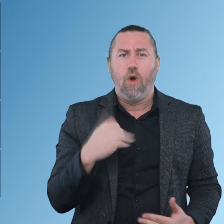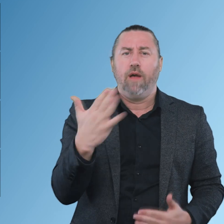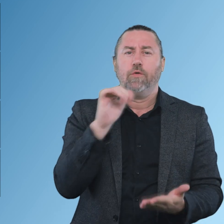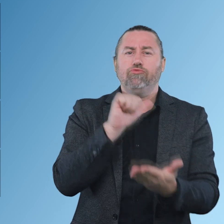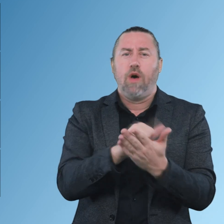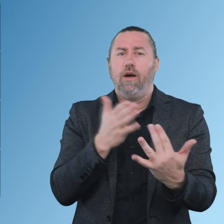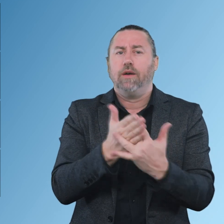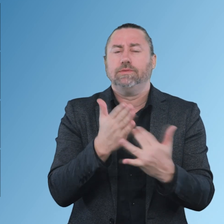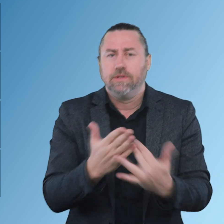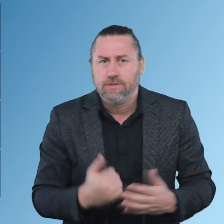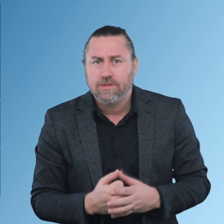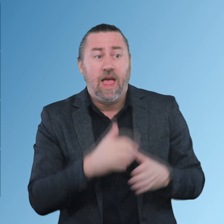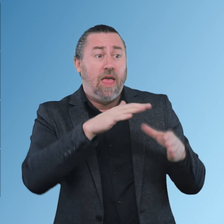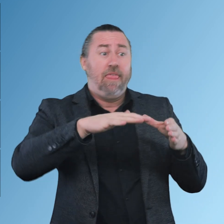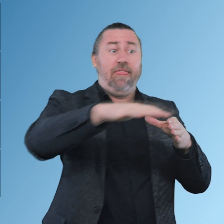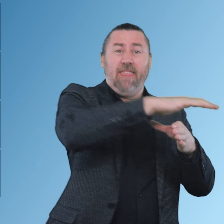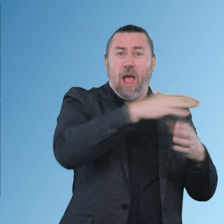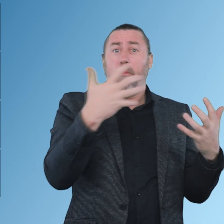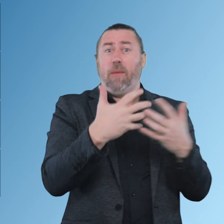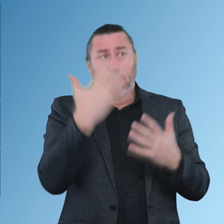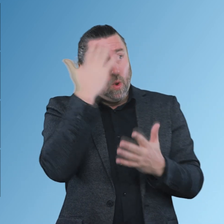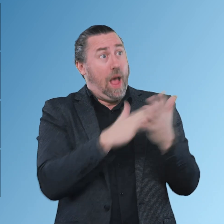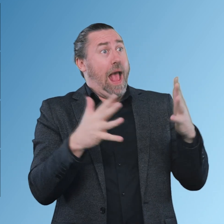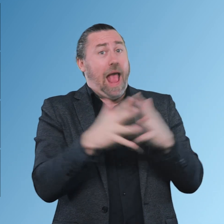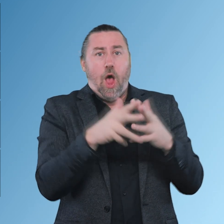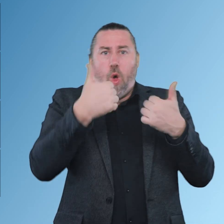and lack of capability in working effectively with Auslan interpreters.